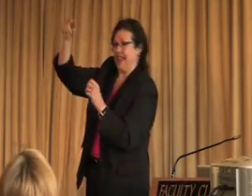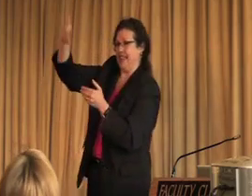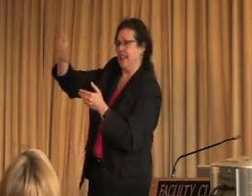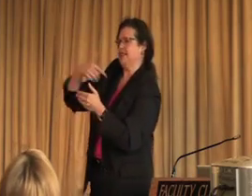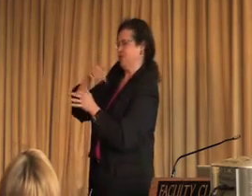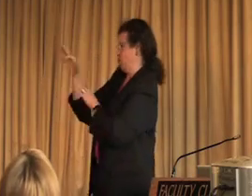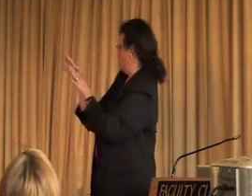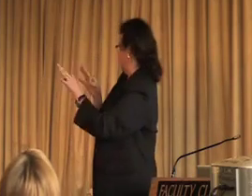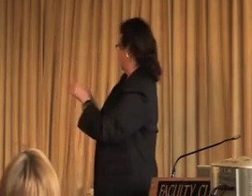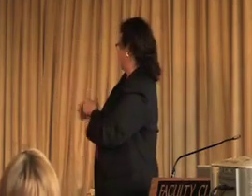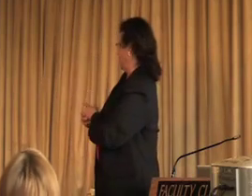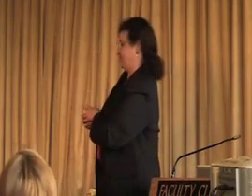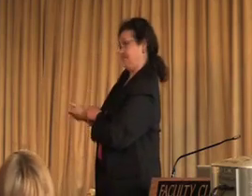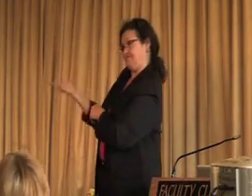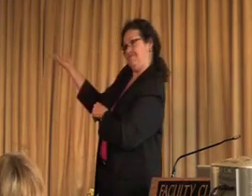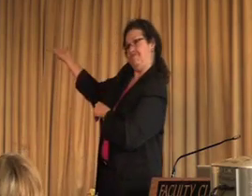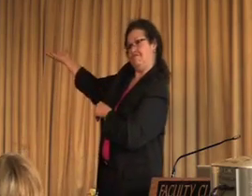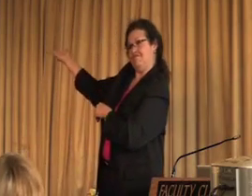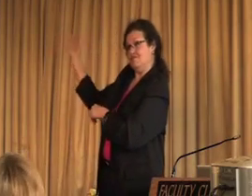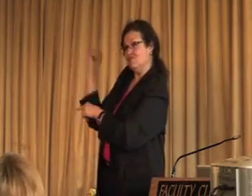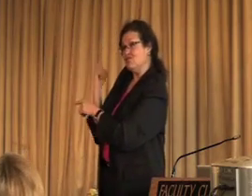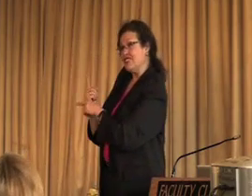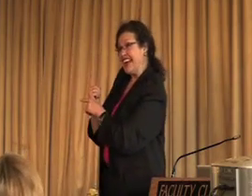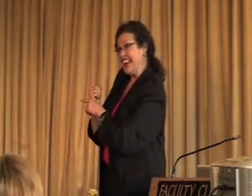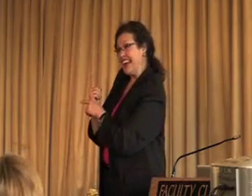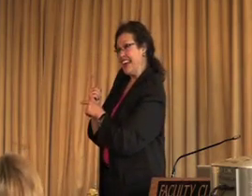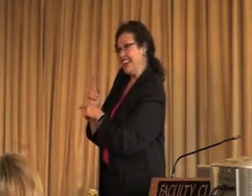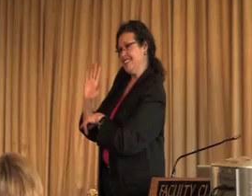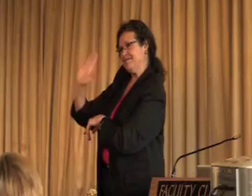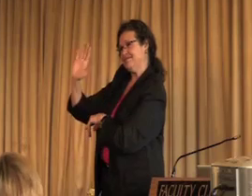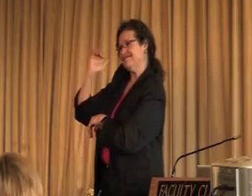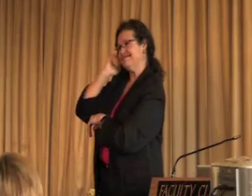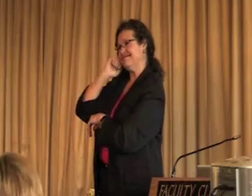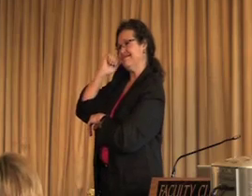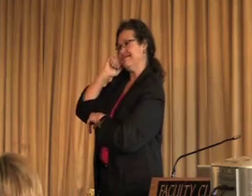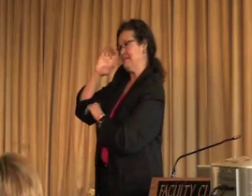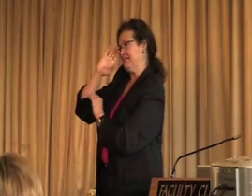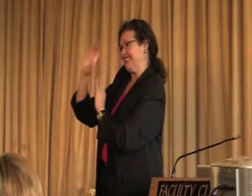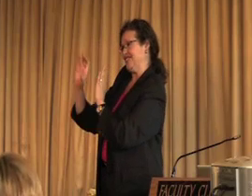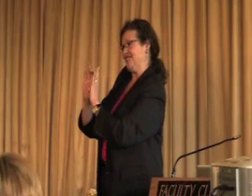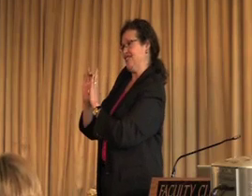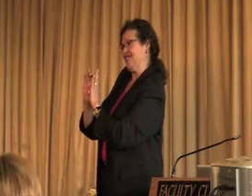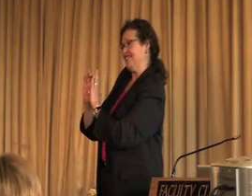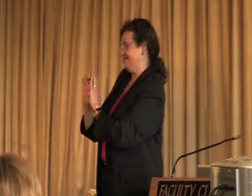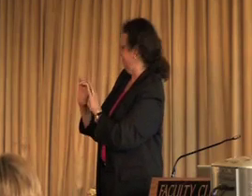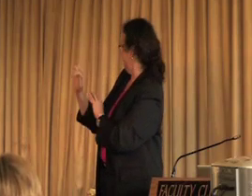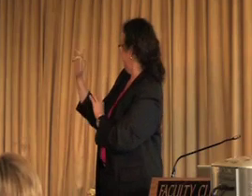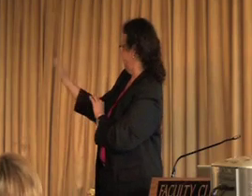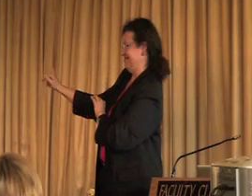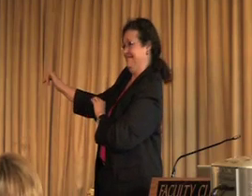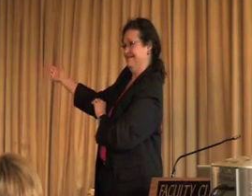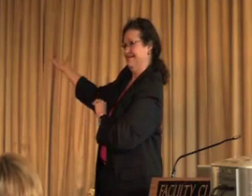them, but these are some of the ones that I chose, so this is what you were like, Mike,